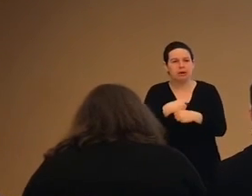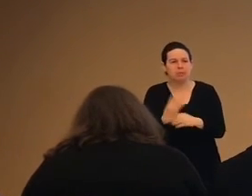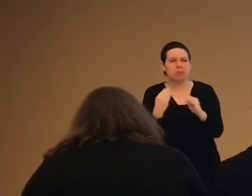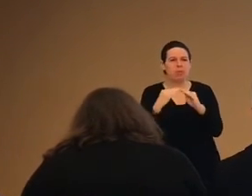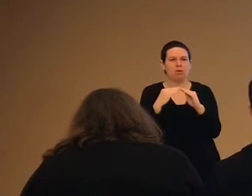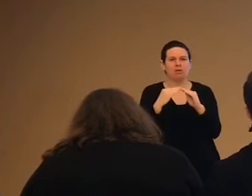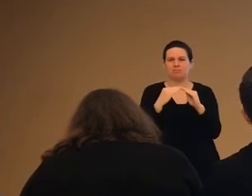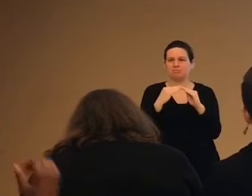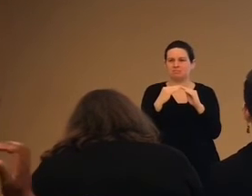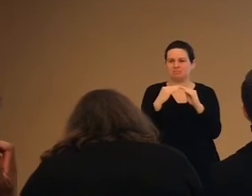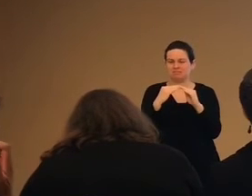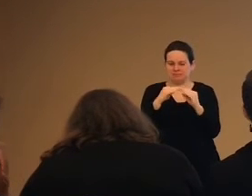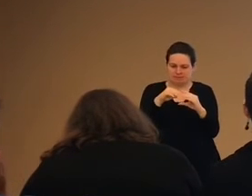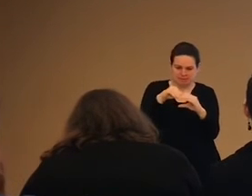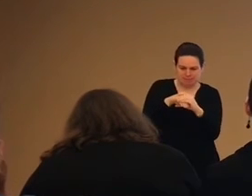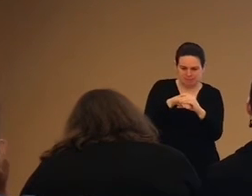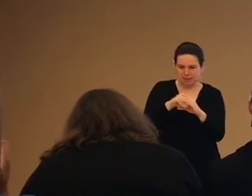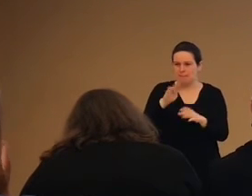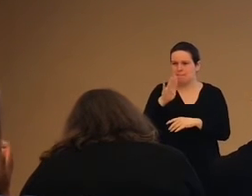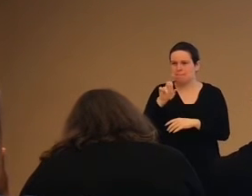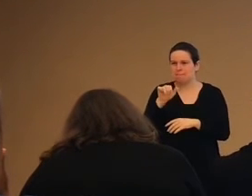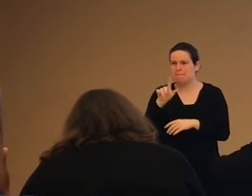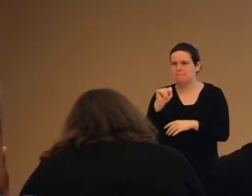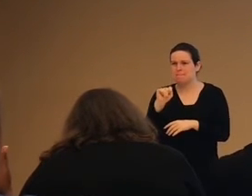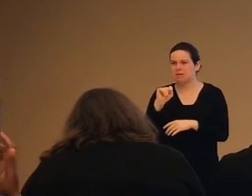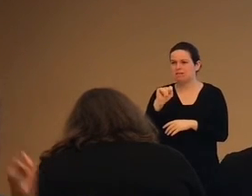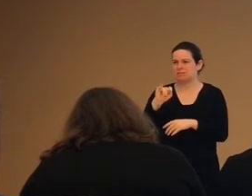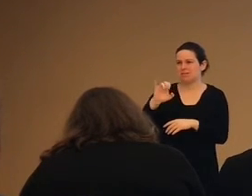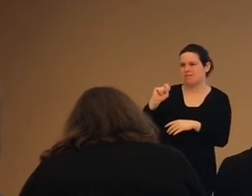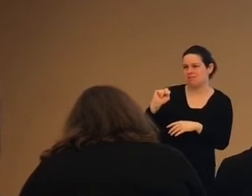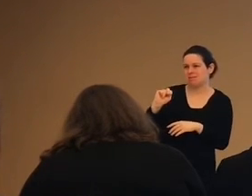Built in more accessible so someone can just walk in and have a great time